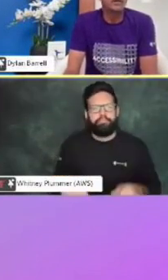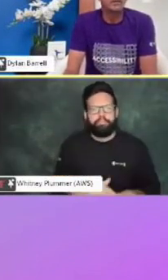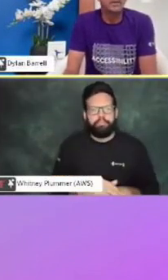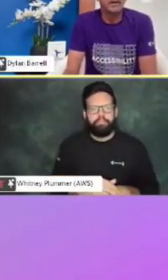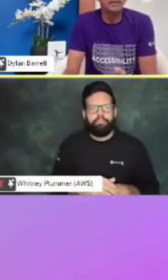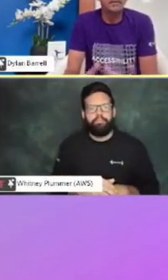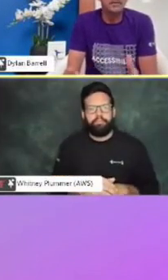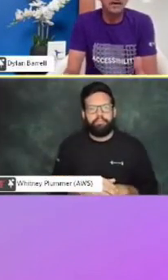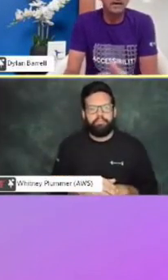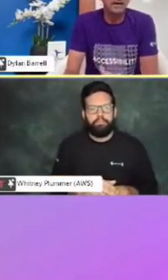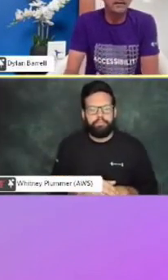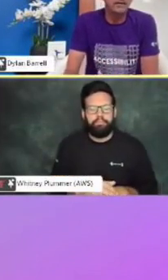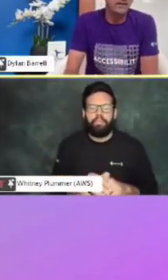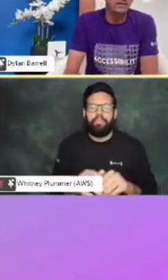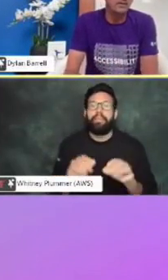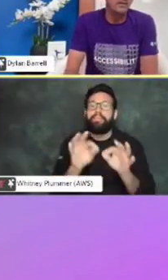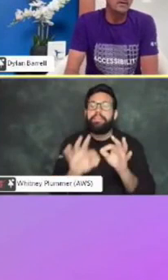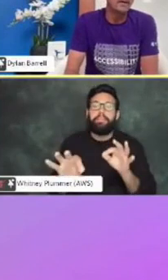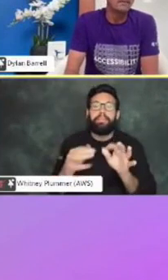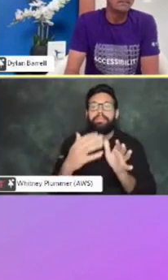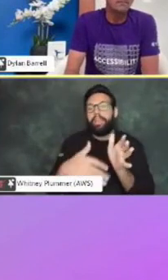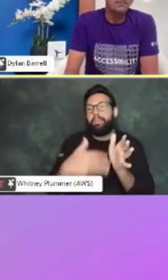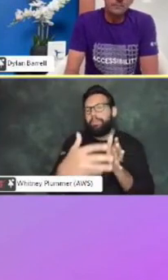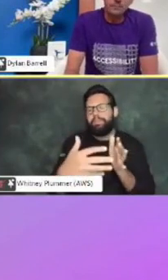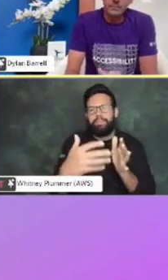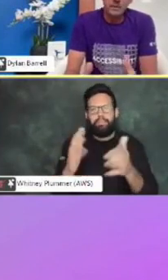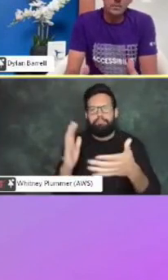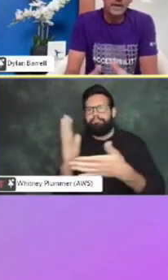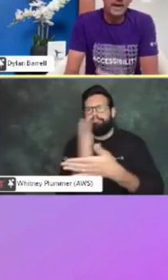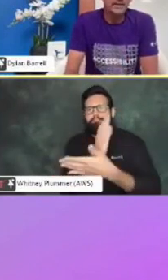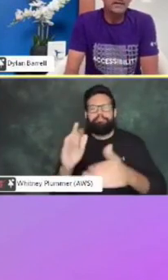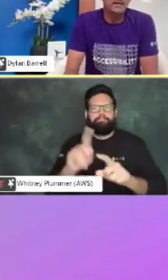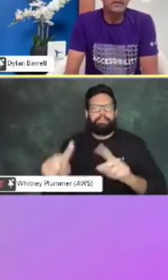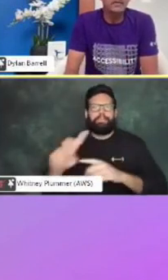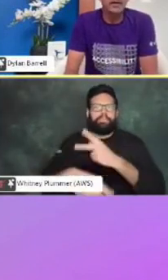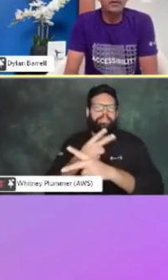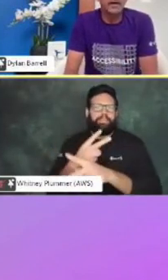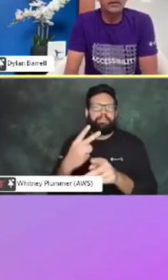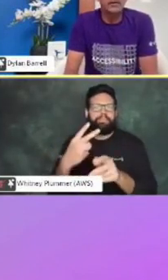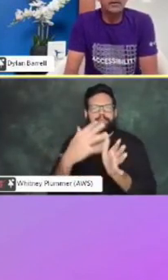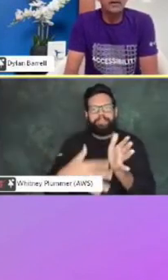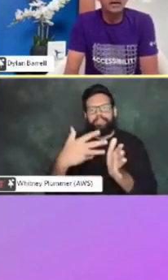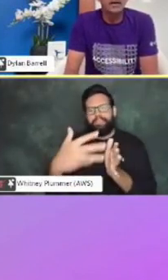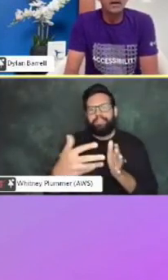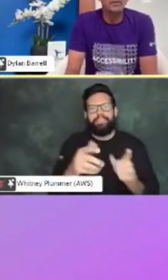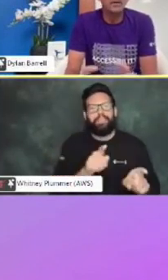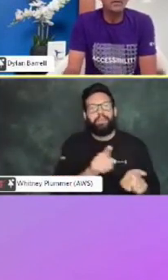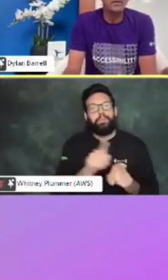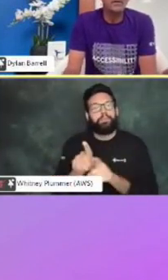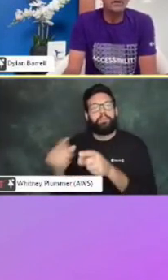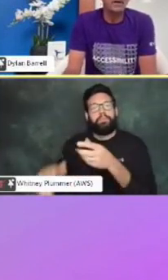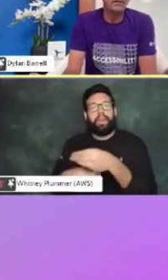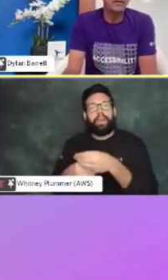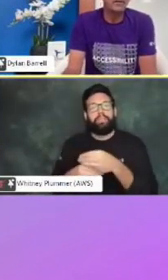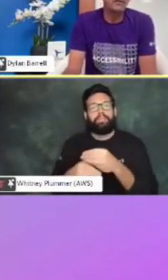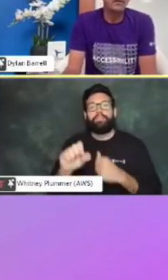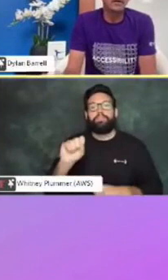simple tables and everything in between. We added the structure IGT where we took features